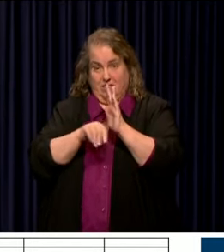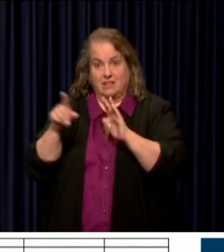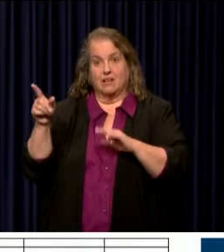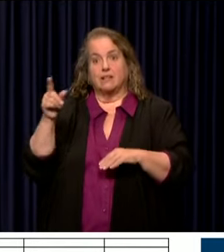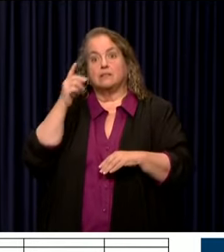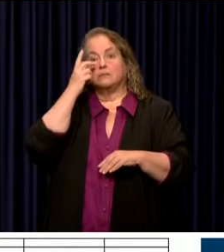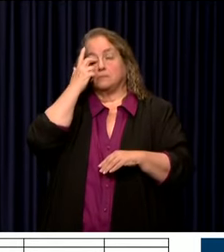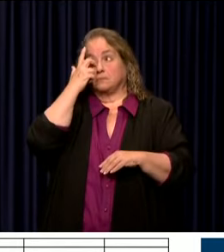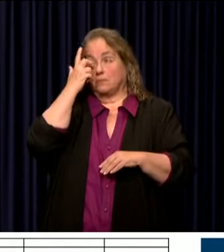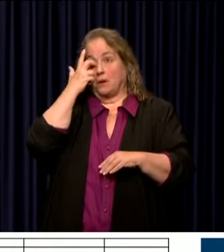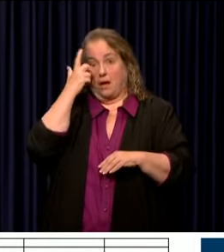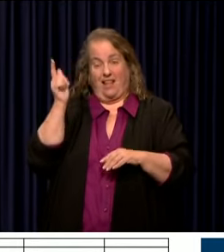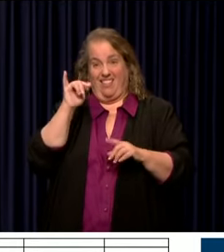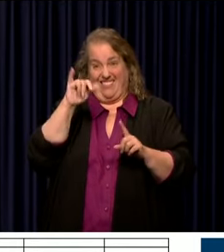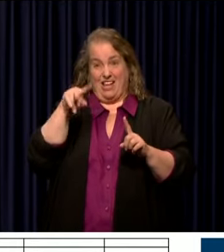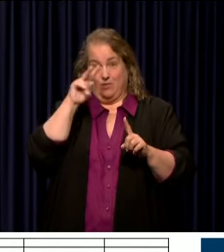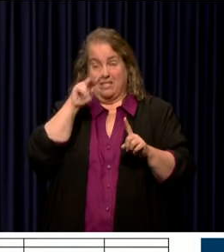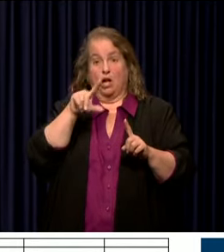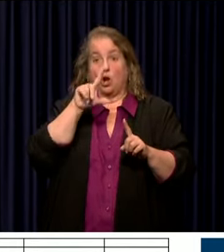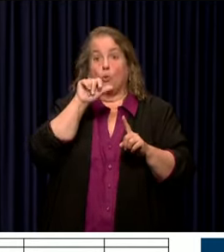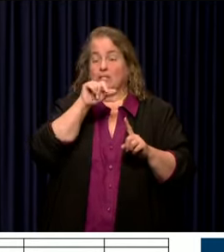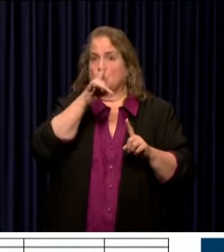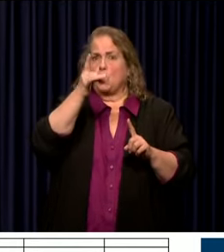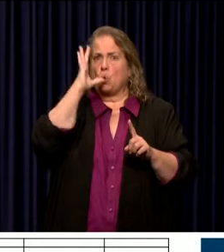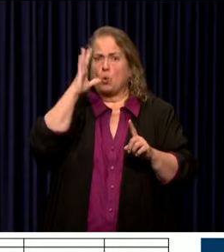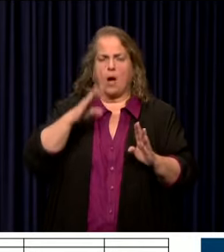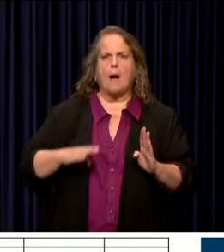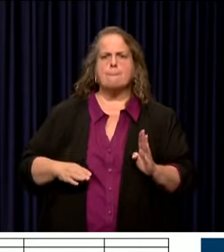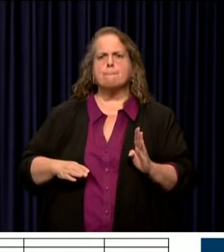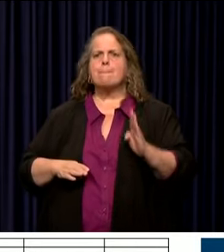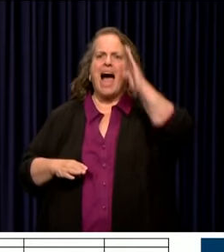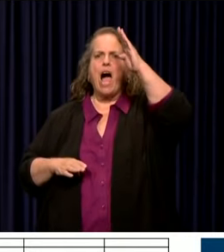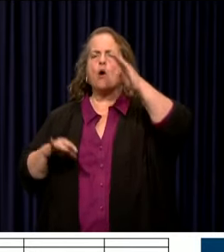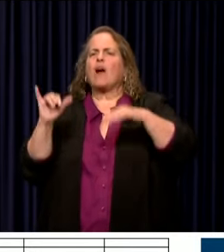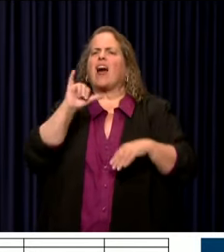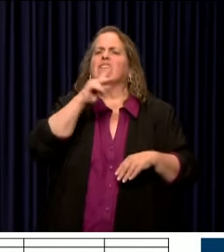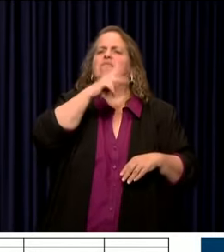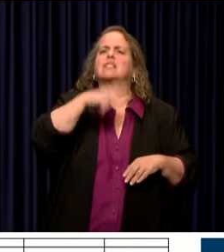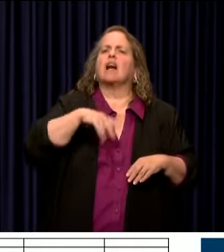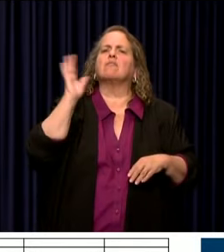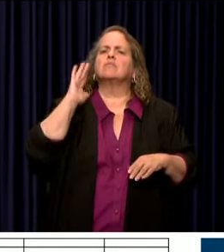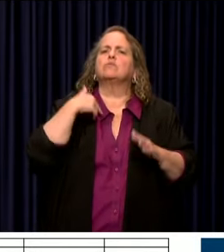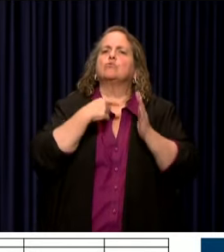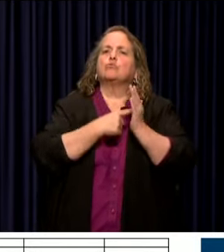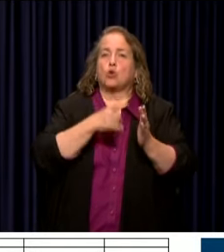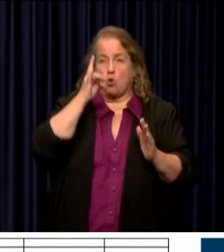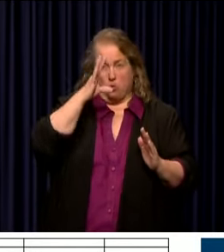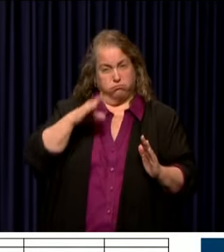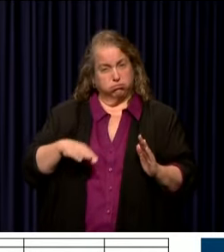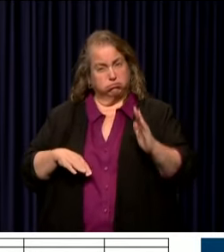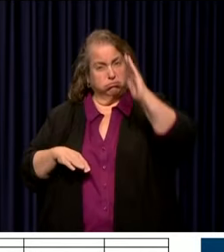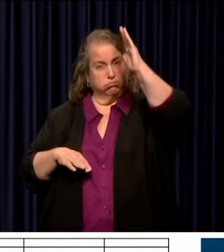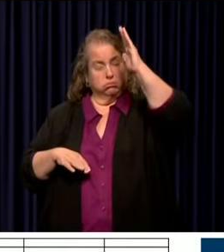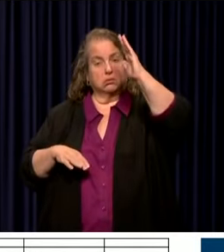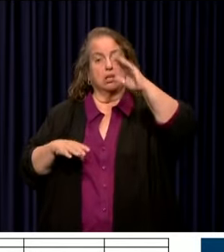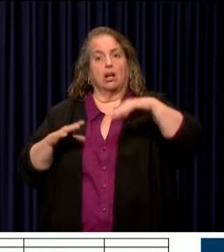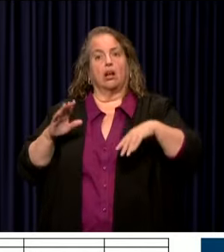VISUALIZE WHERE WE ARE, AND THAT'S YOUR WORK. THAT IS YOUR WORK. IT MEANS EVEN WITH THE 17 WE'VE